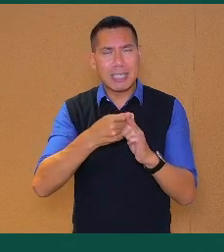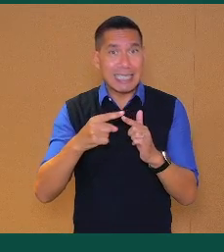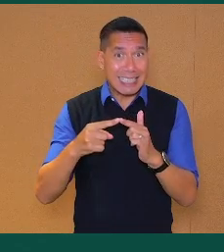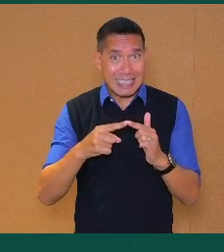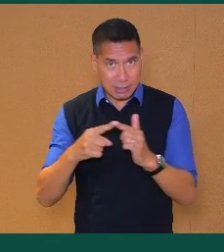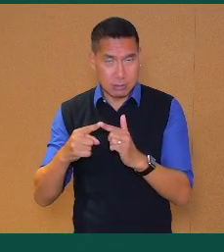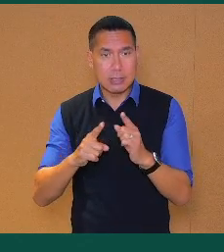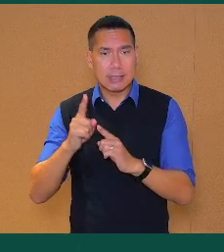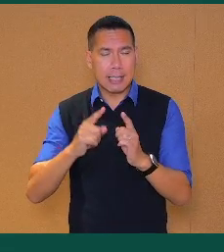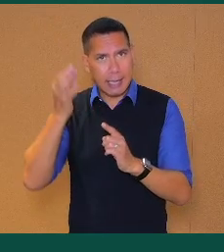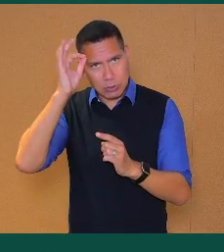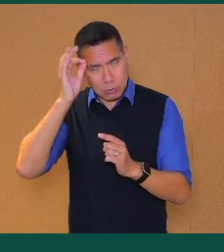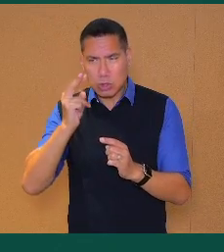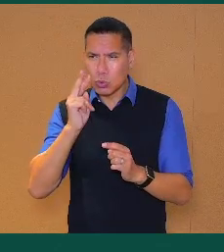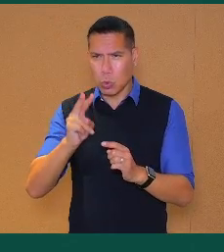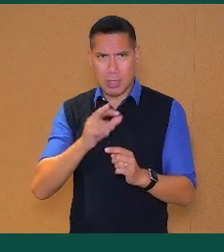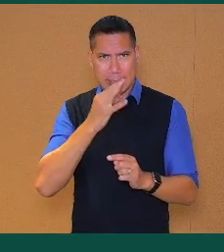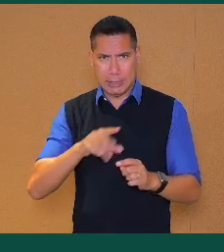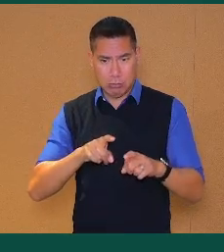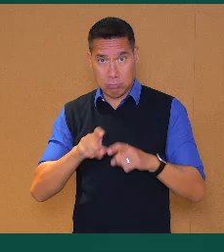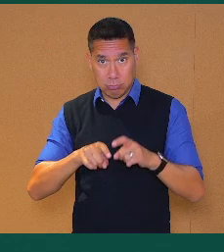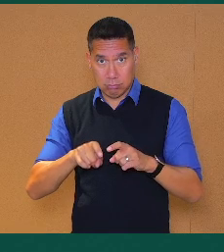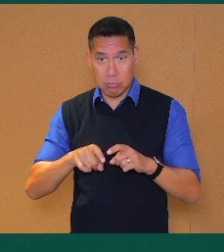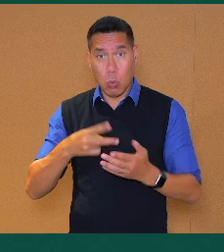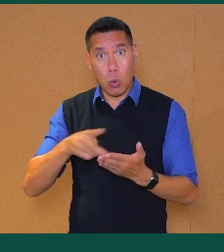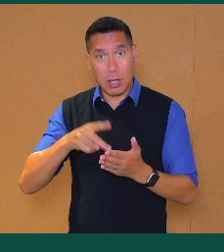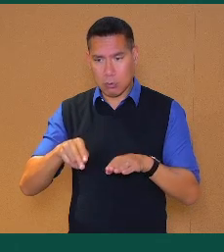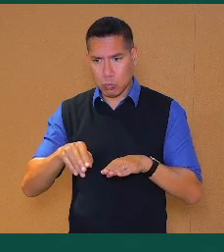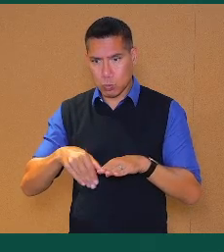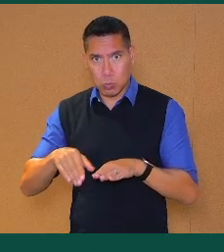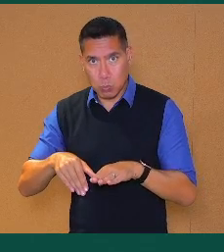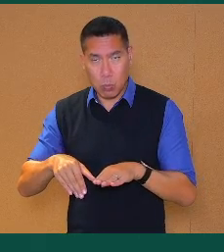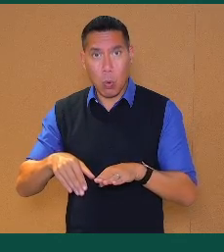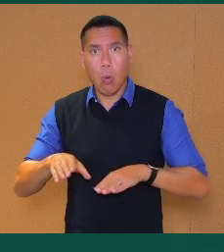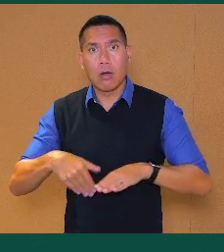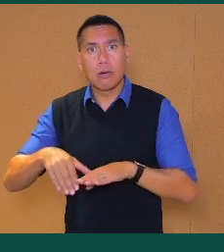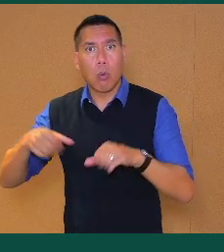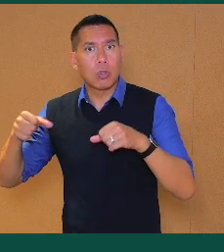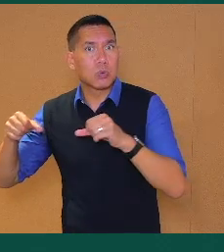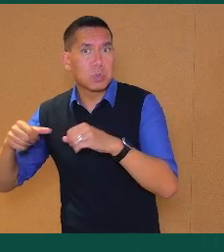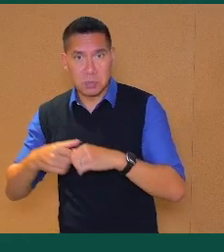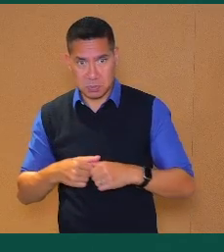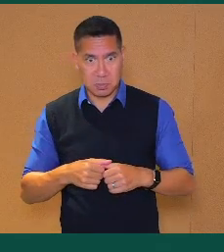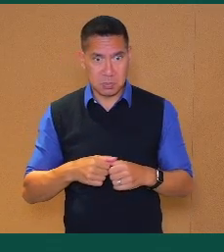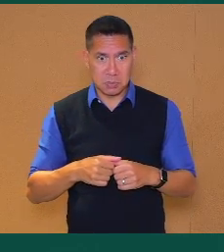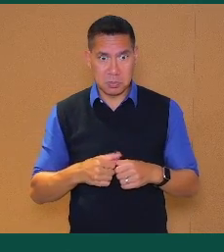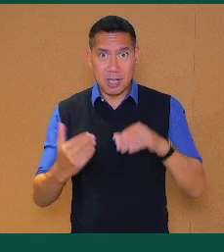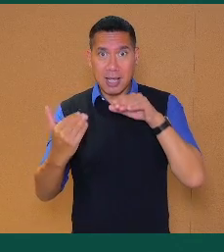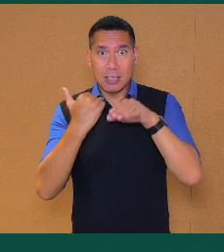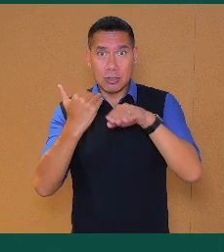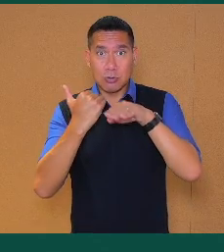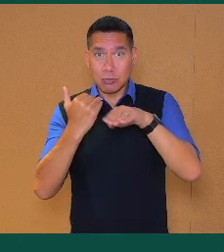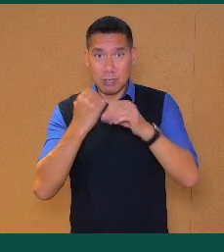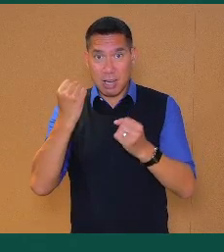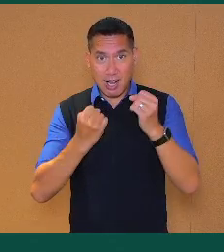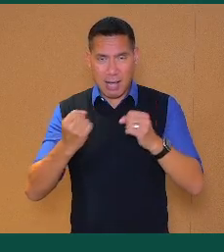traffic. STOKED - Youth Surf Therapy